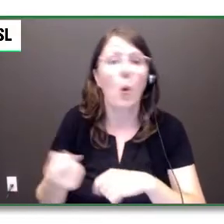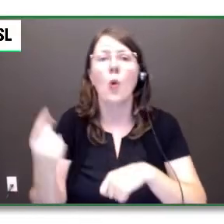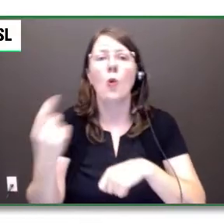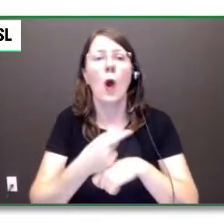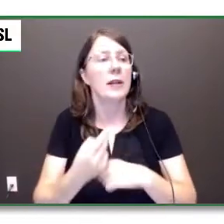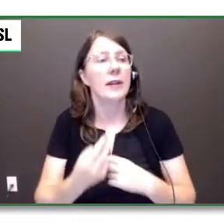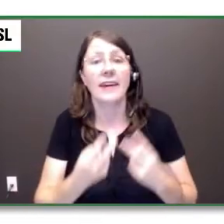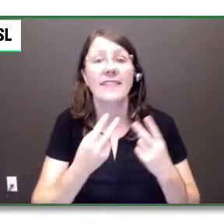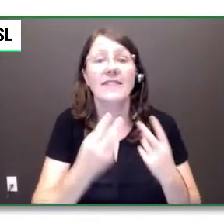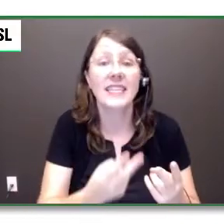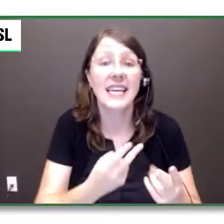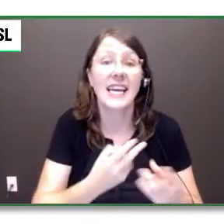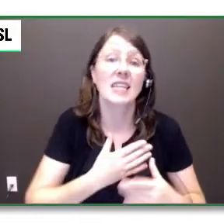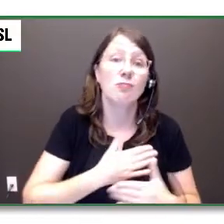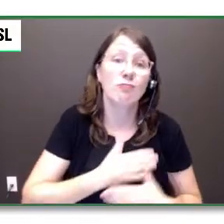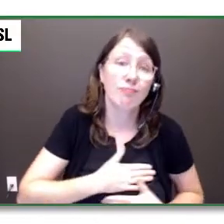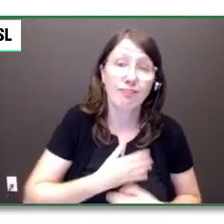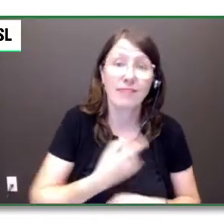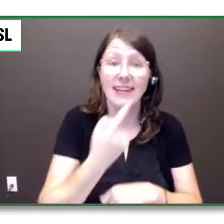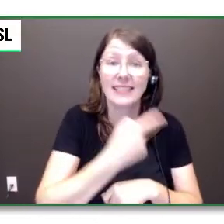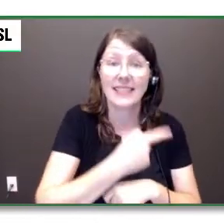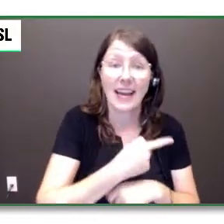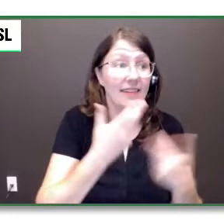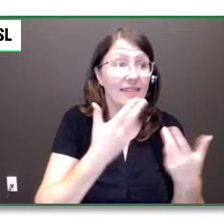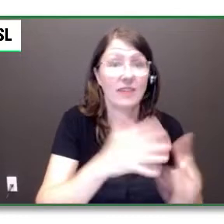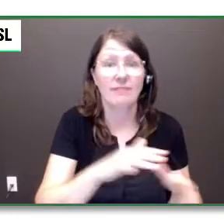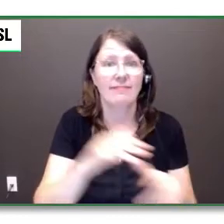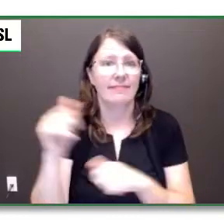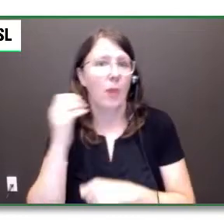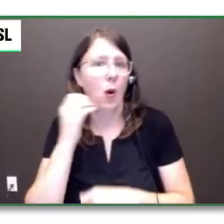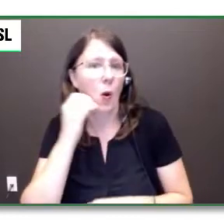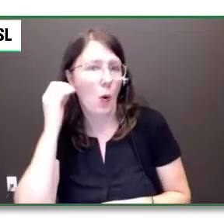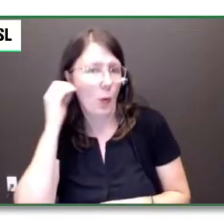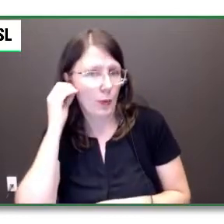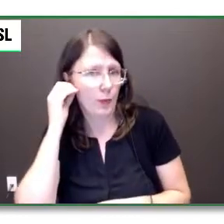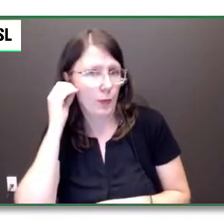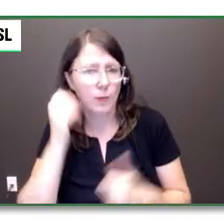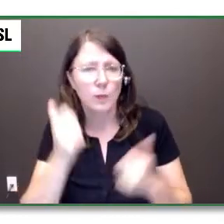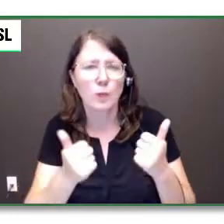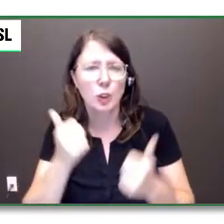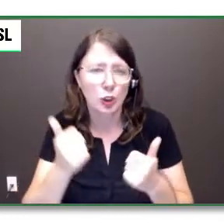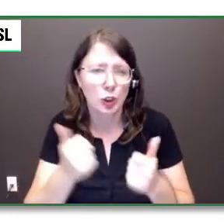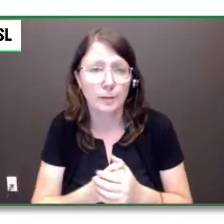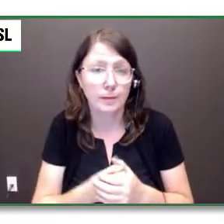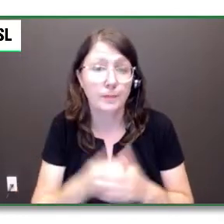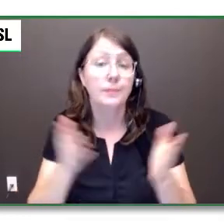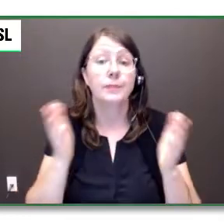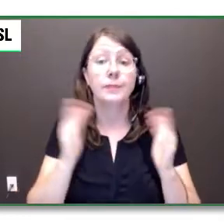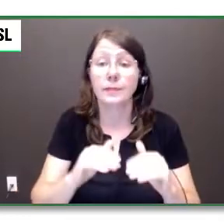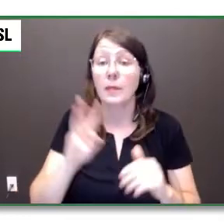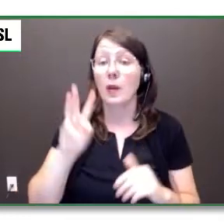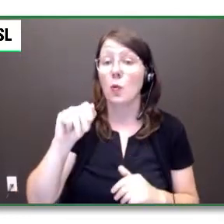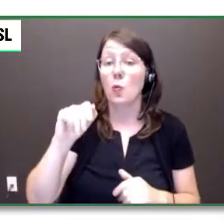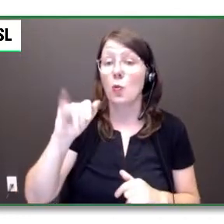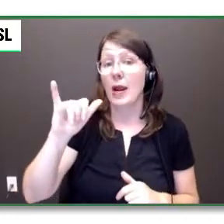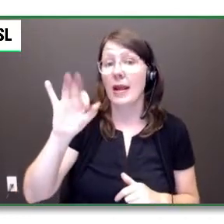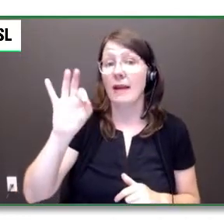um as it relates to wayfinding. Is it you know is it going to be difficult just to find my way around the park. Signage might